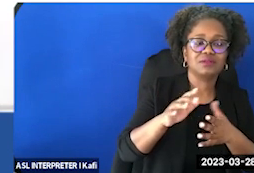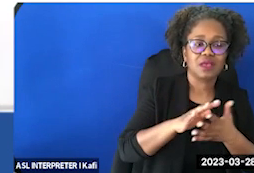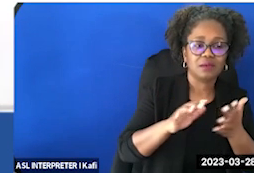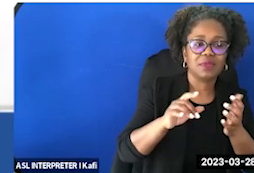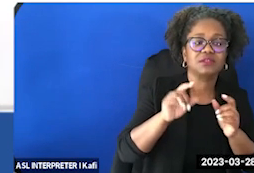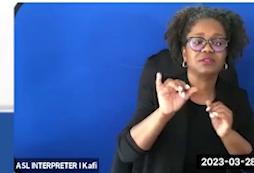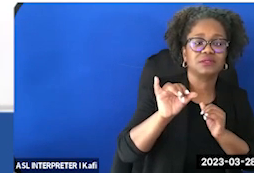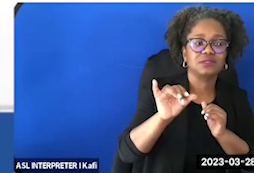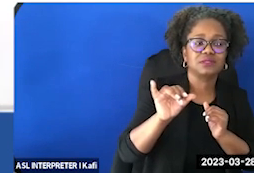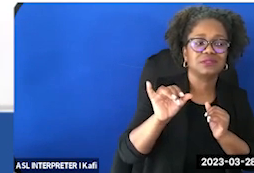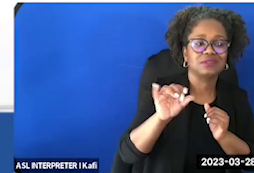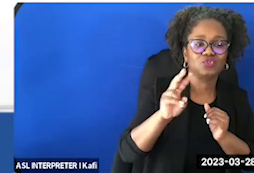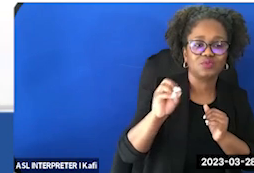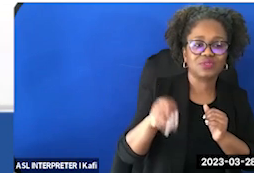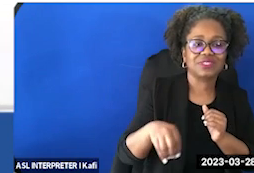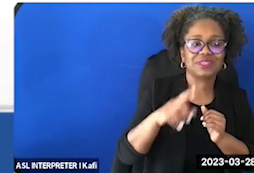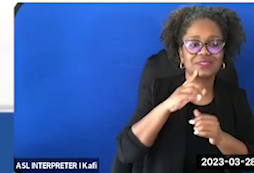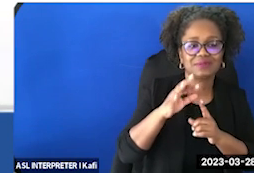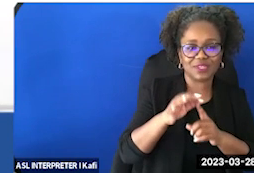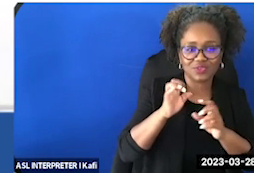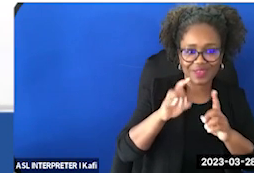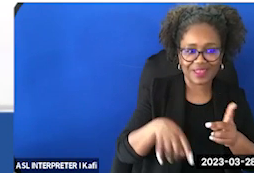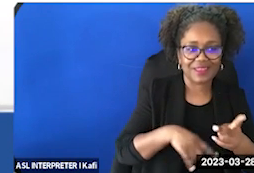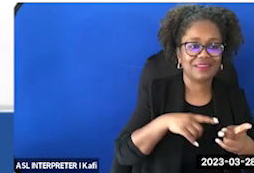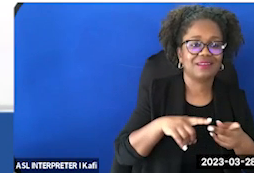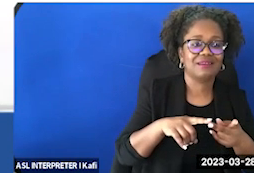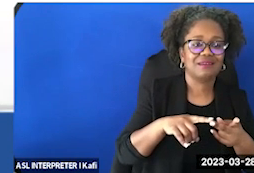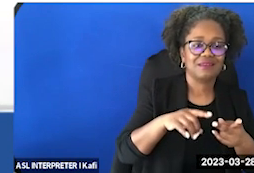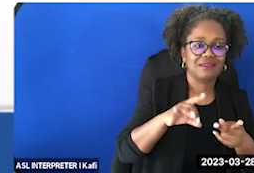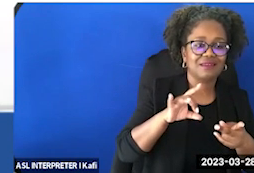Debbie Stine, Science & Technology Policy Academy: right? So who is that going to? Debbie Stine, Science & Technology Policy Academy: And